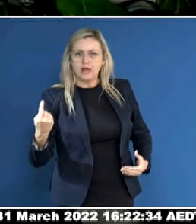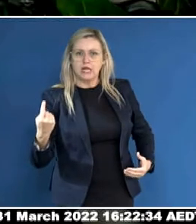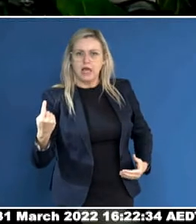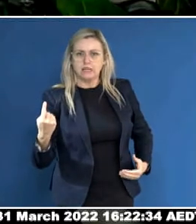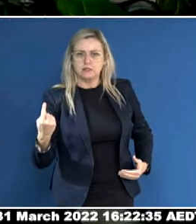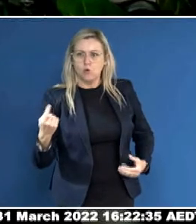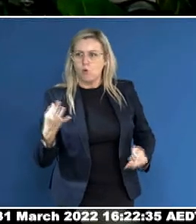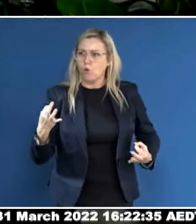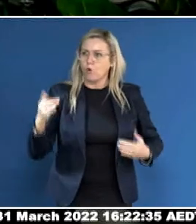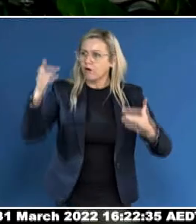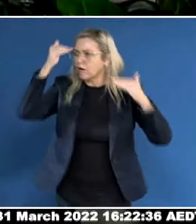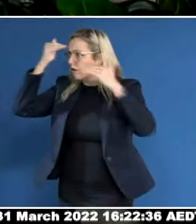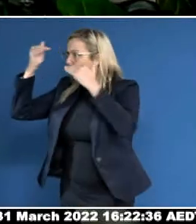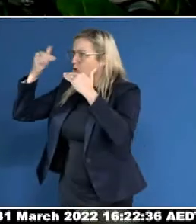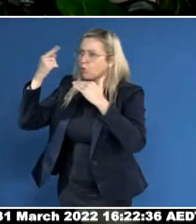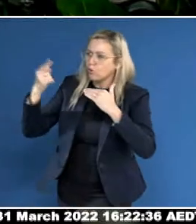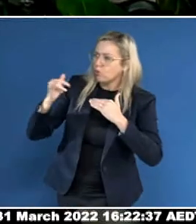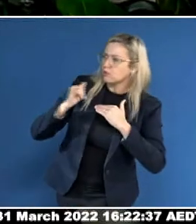you've got a community around you is powerful.